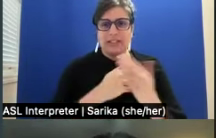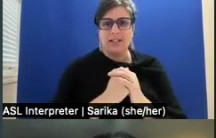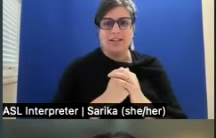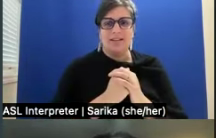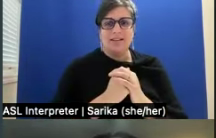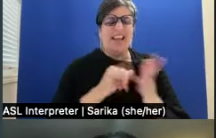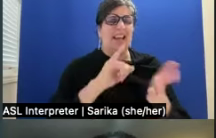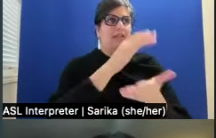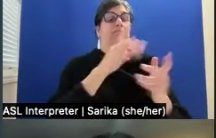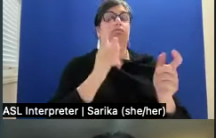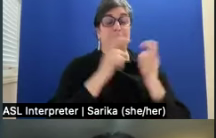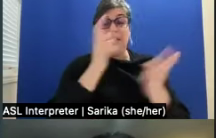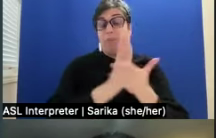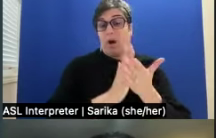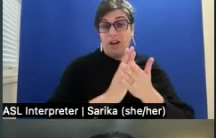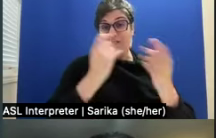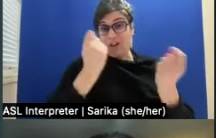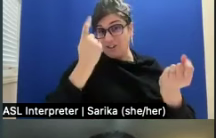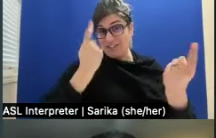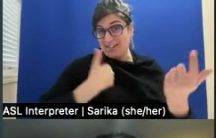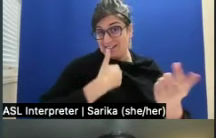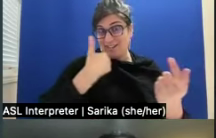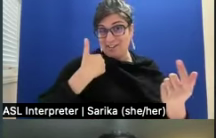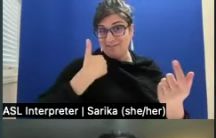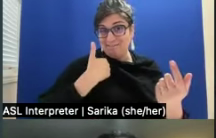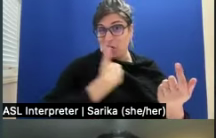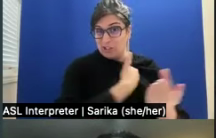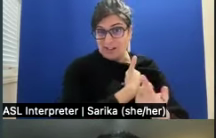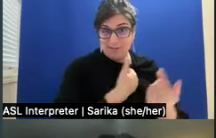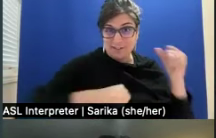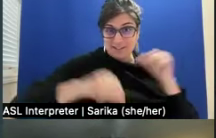And as we grew and, as, as people from youth to adults,